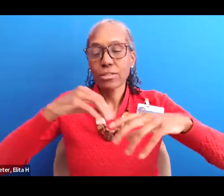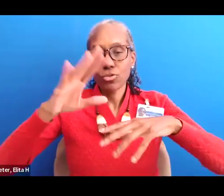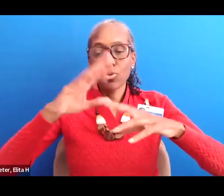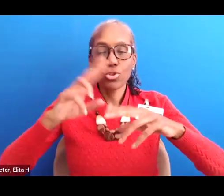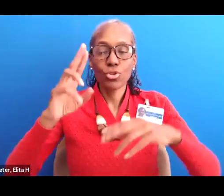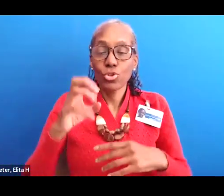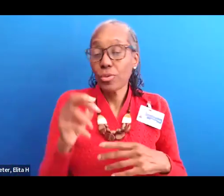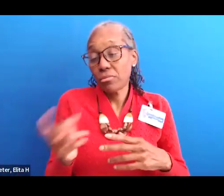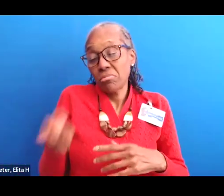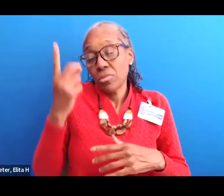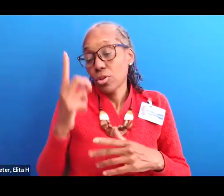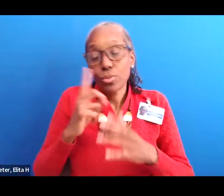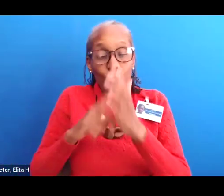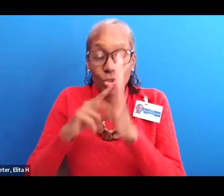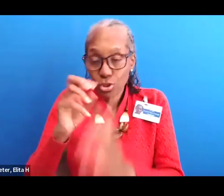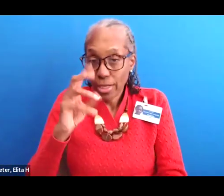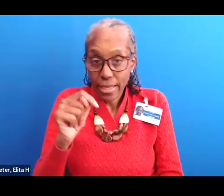it checked out because that's the only way you're going to know,